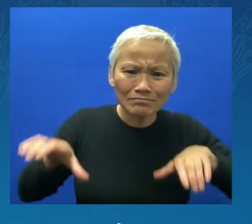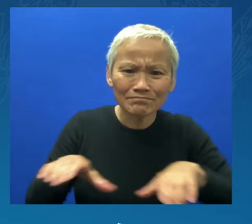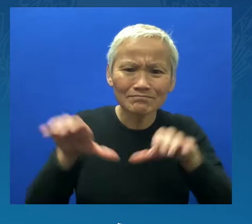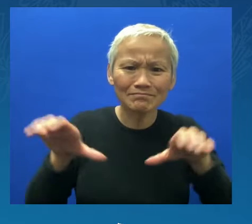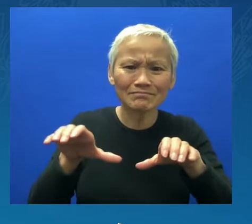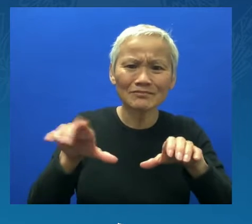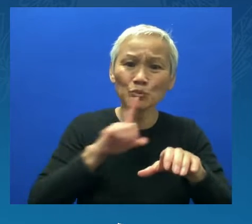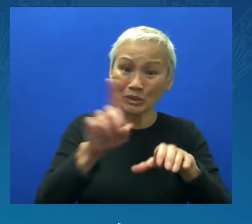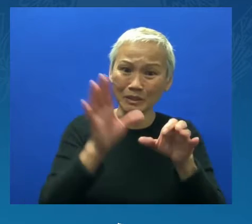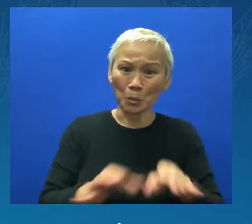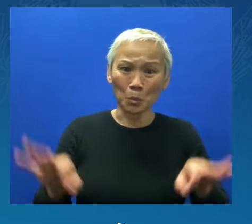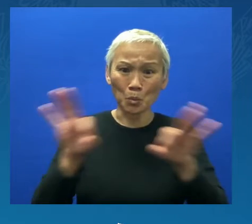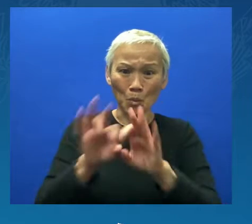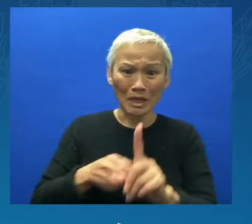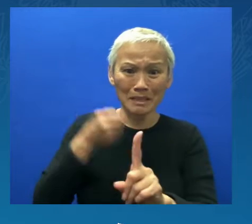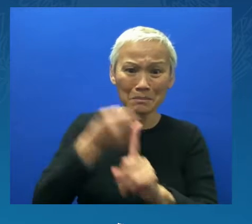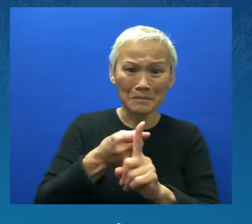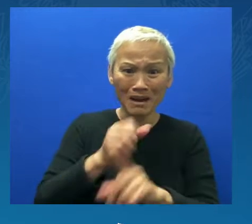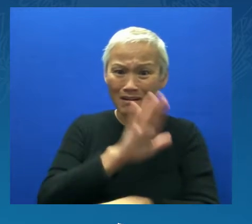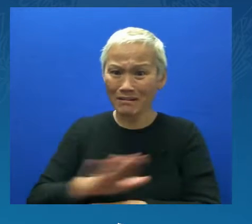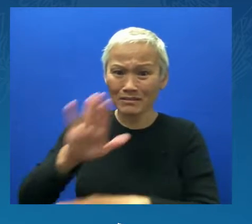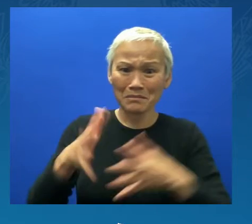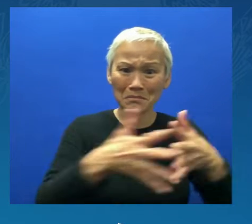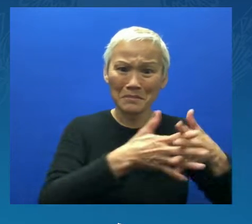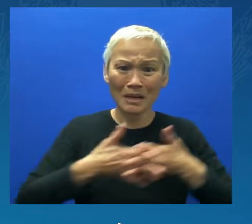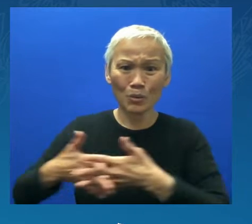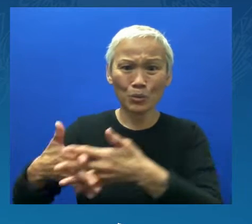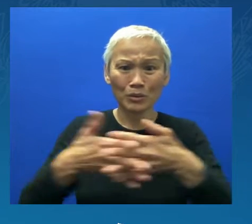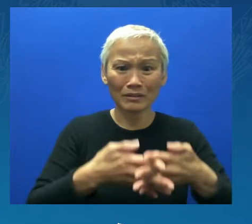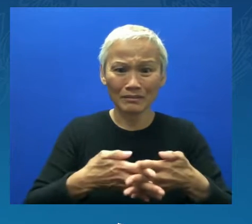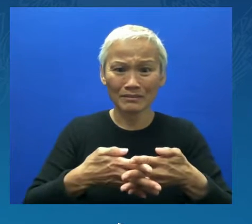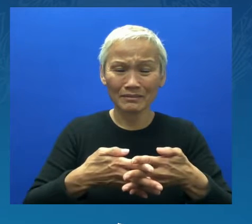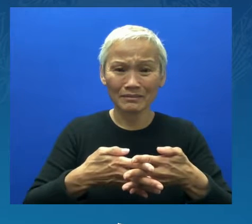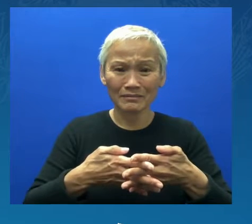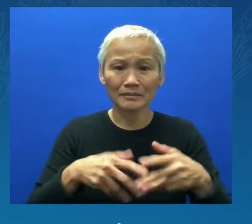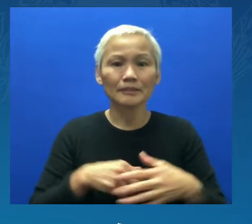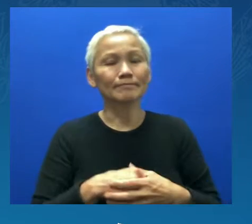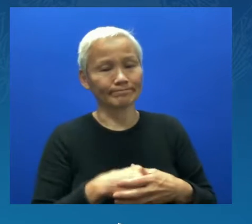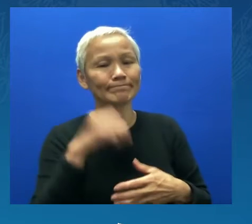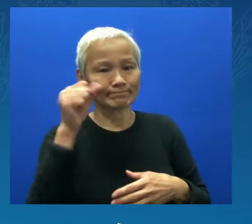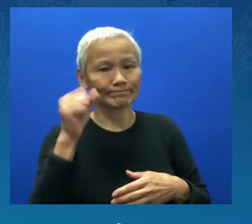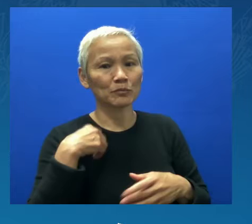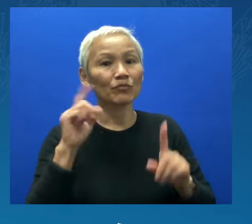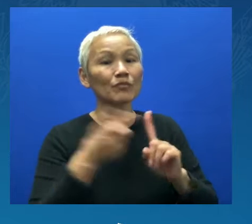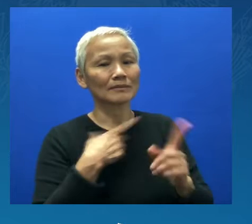And I just want to first thank you, Governor. I have known your governor for years.